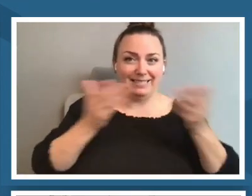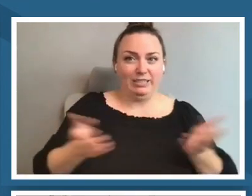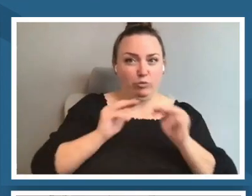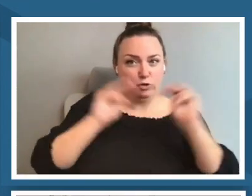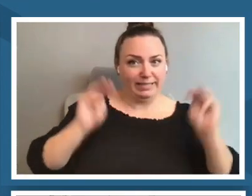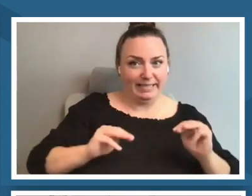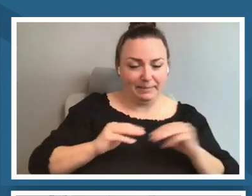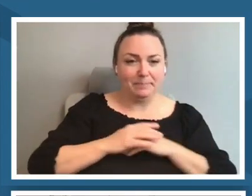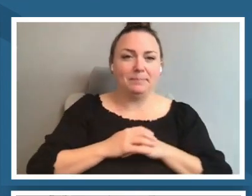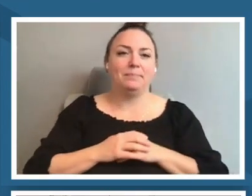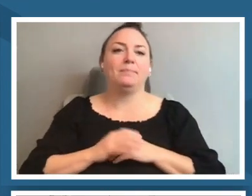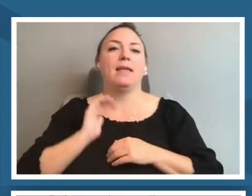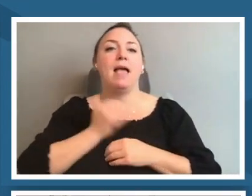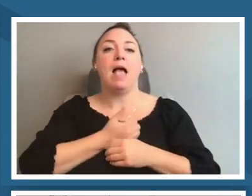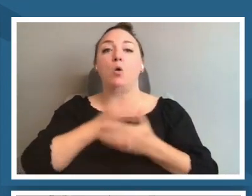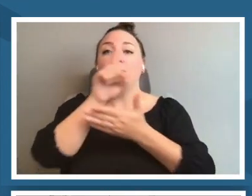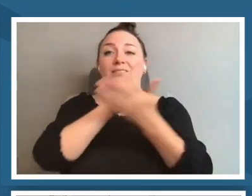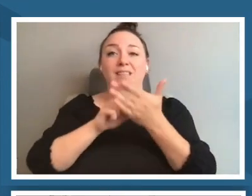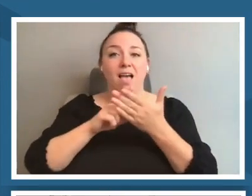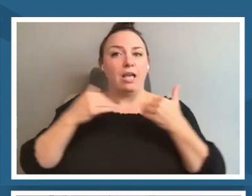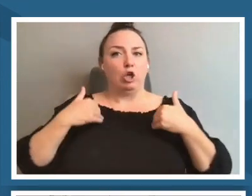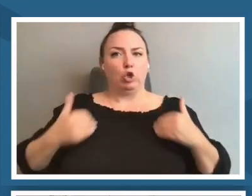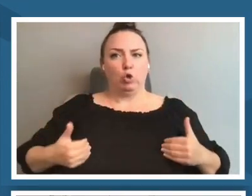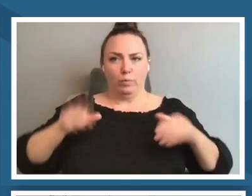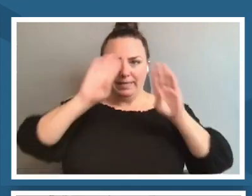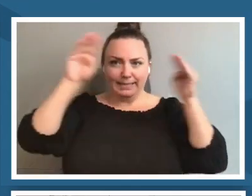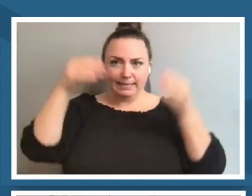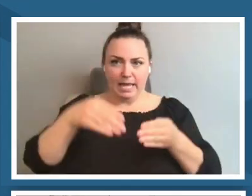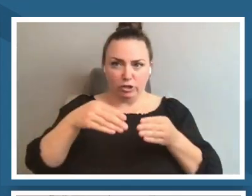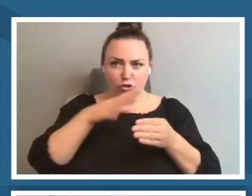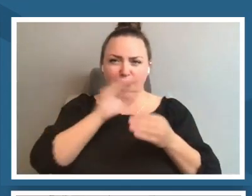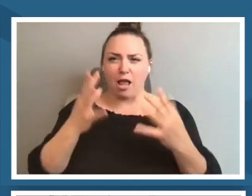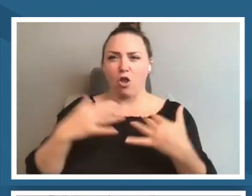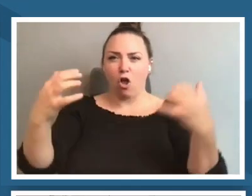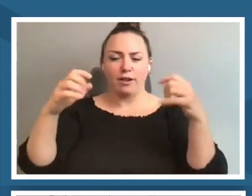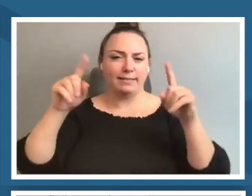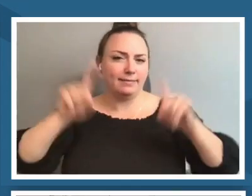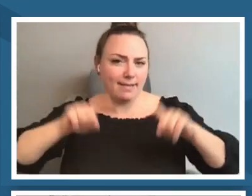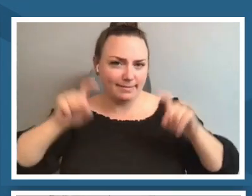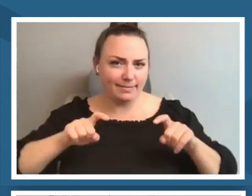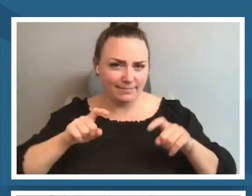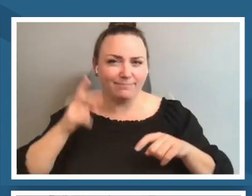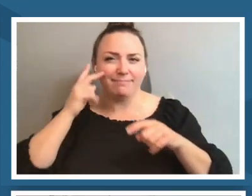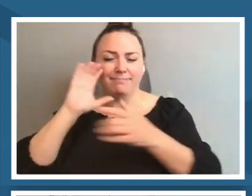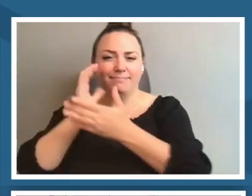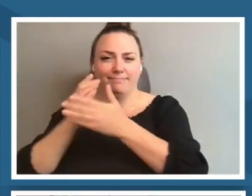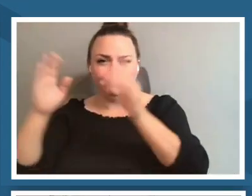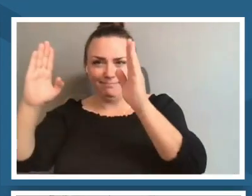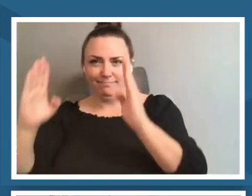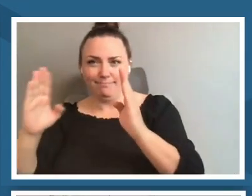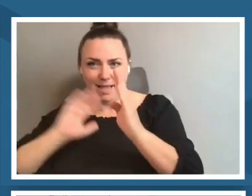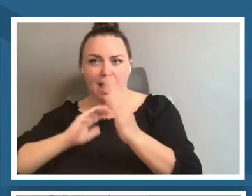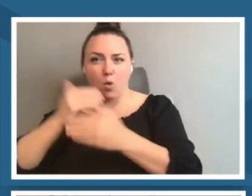tested so on the screen you can see one of our processes the um q method